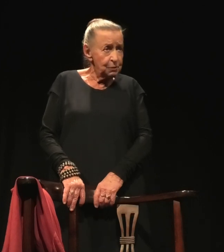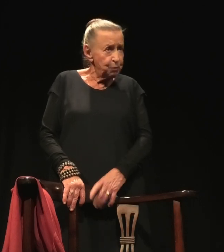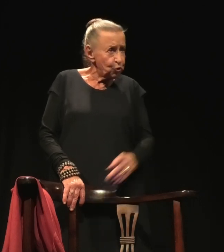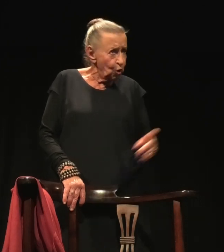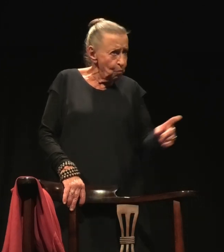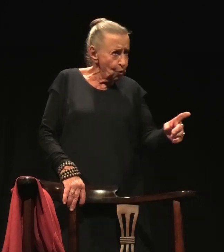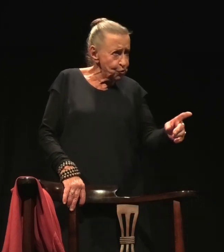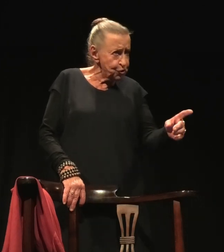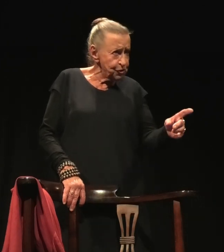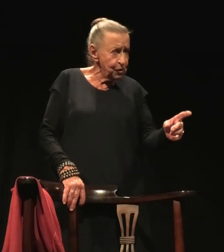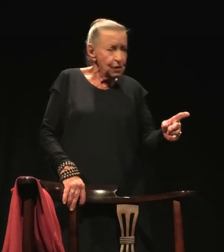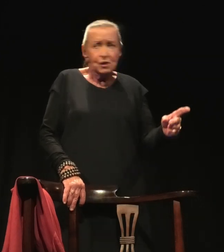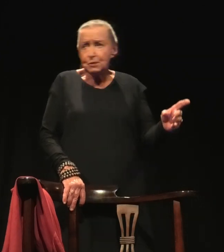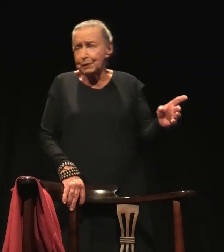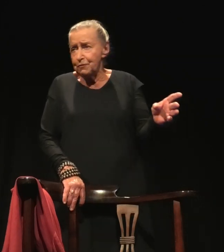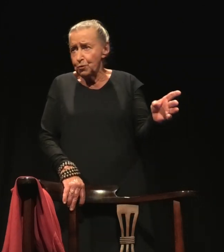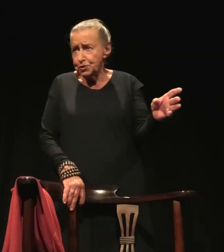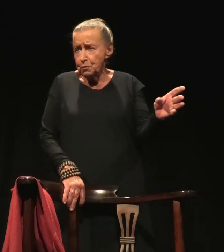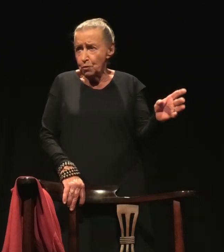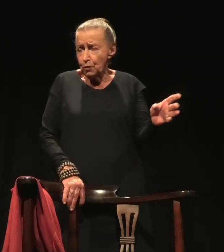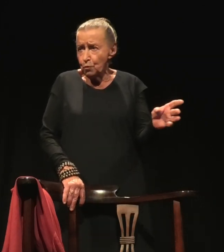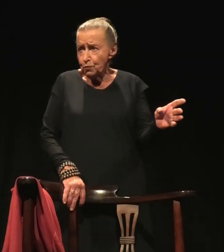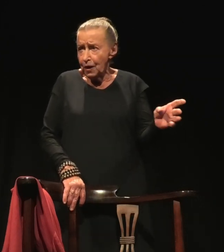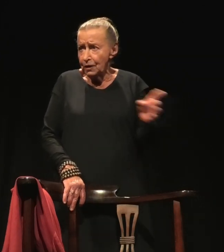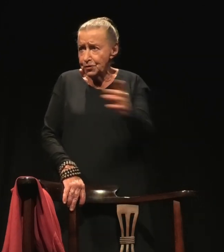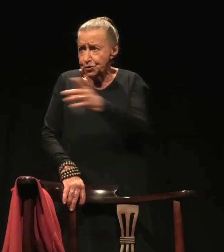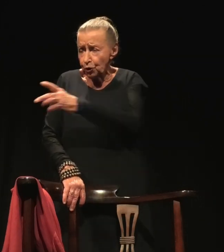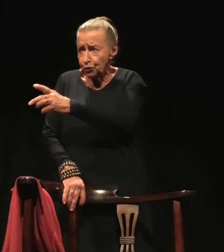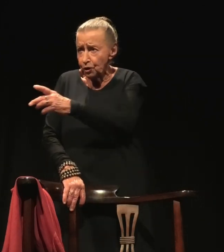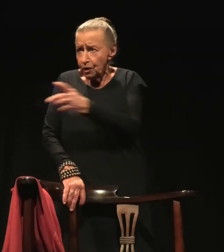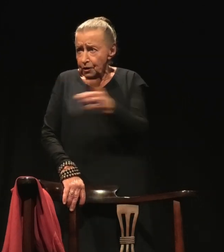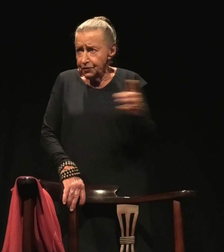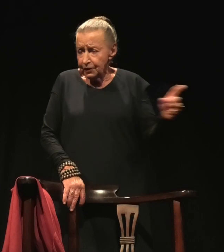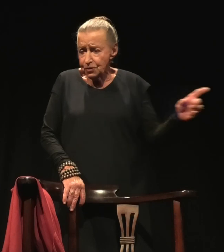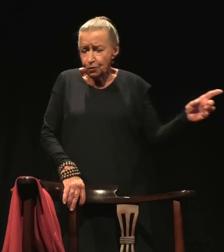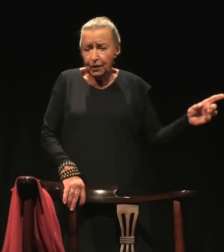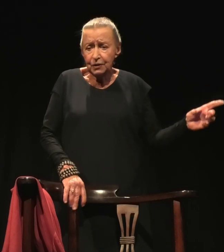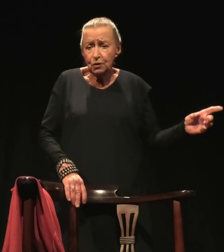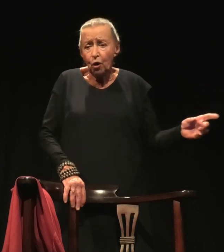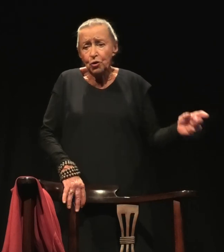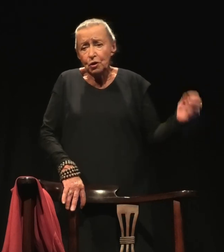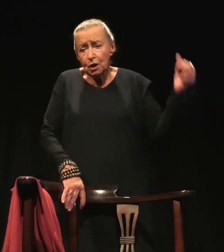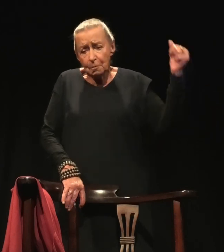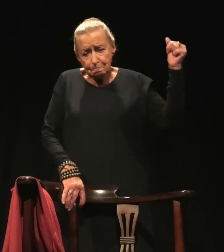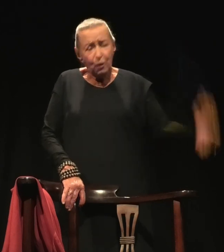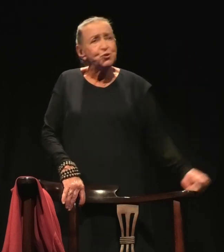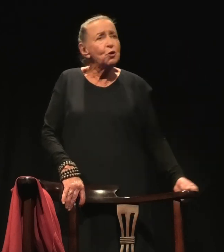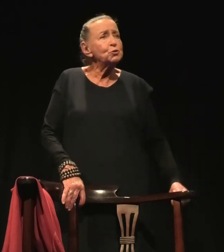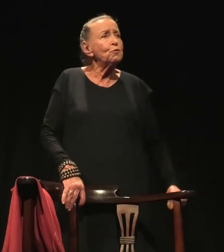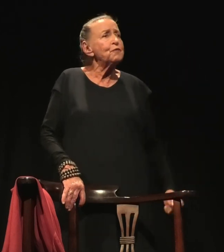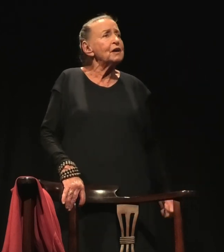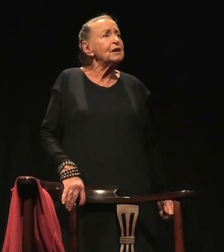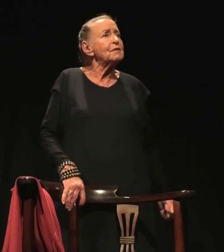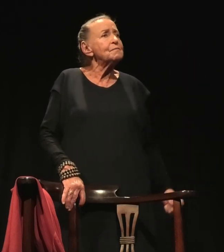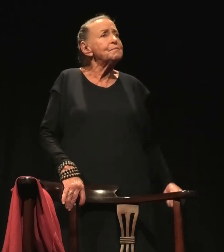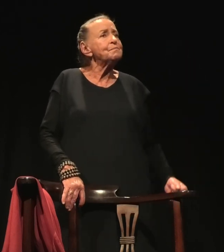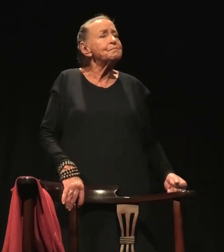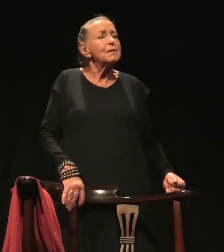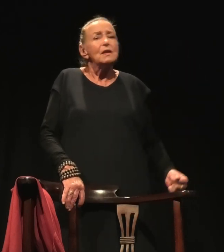While the Chamberlain continued to dilate upon the case, the Steward tugged the weight.